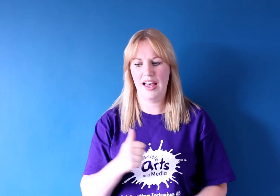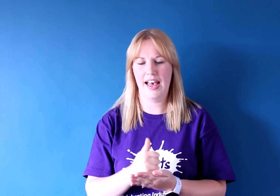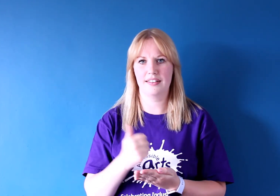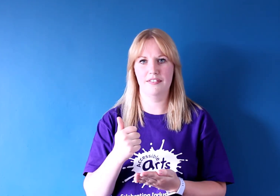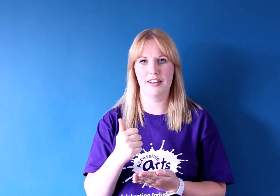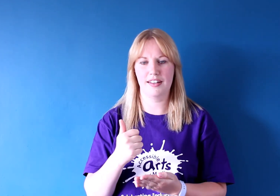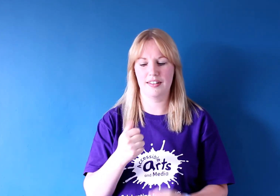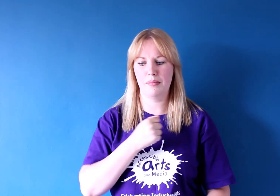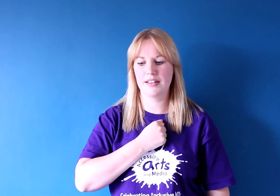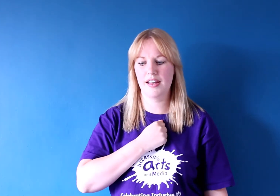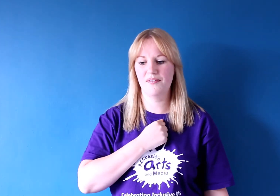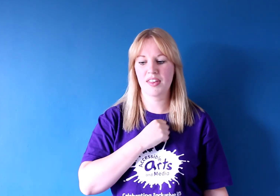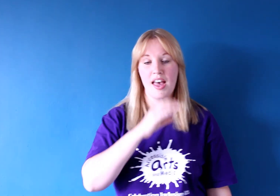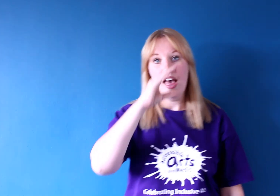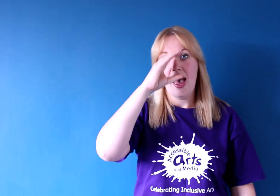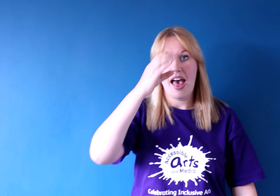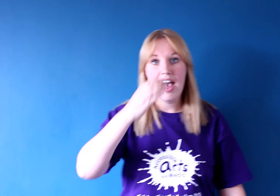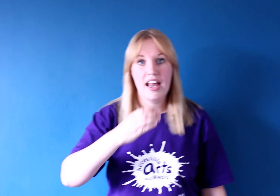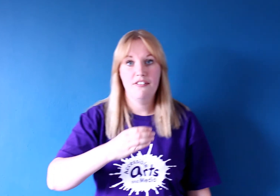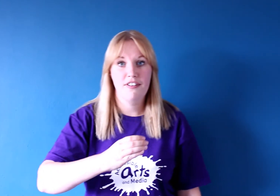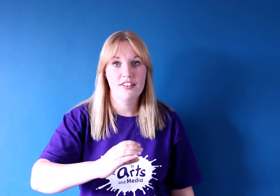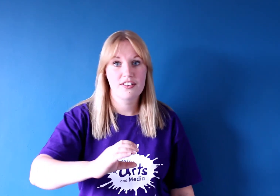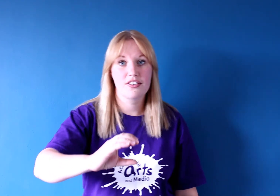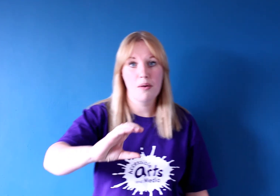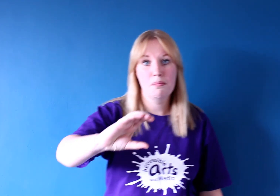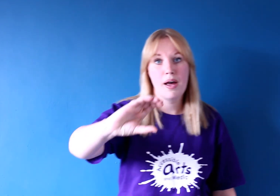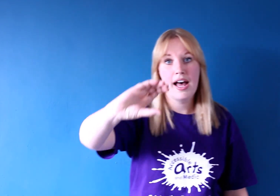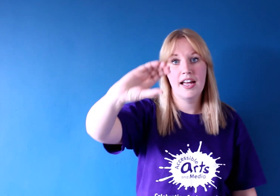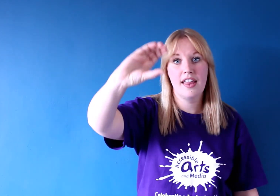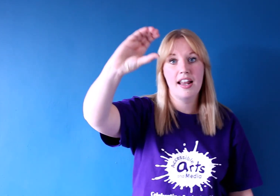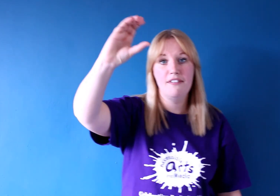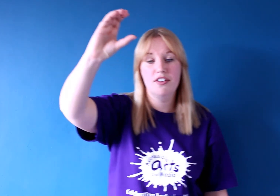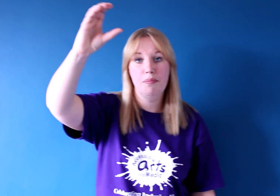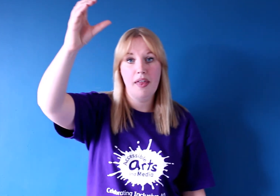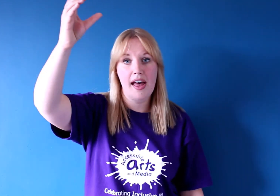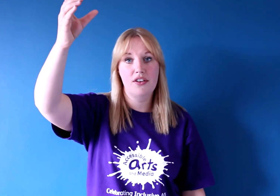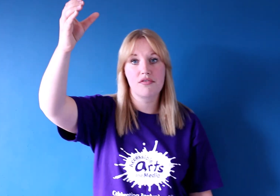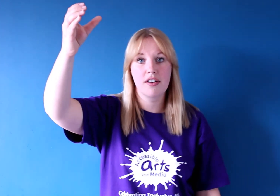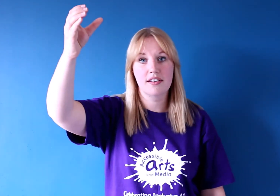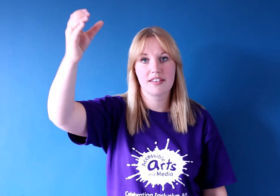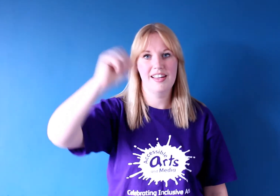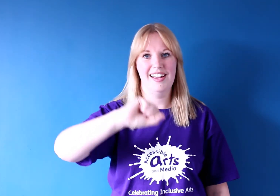Excellent fantastic. My turn. Elephants stomp and they lift up their trunks,